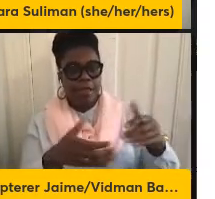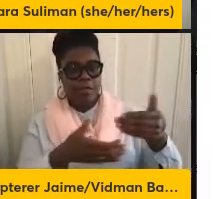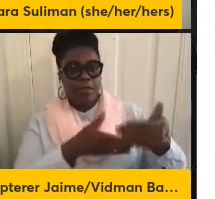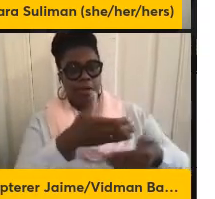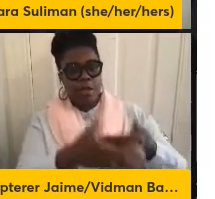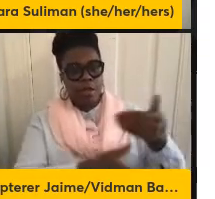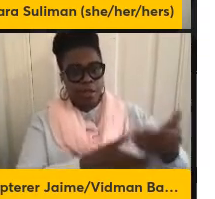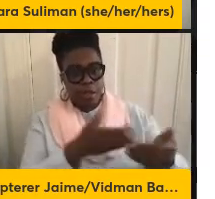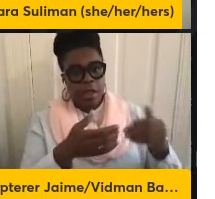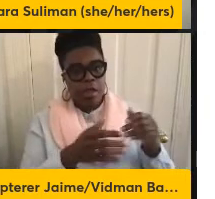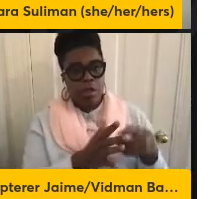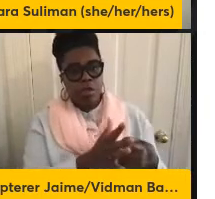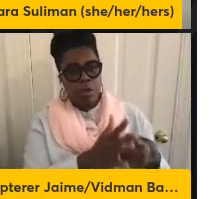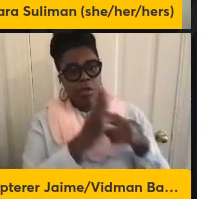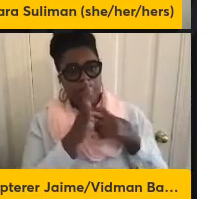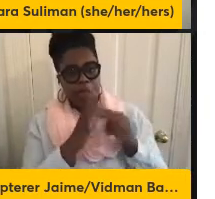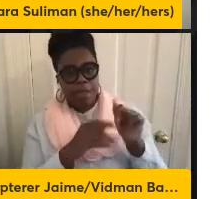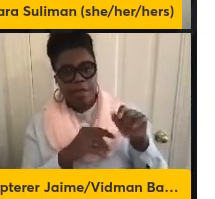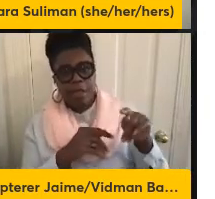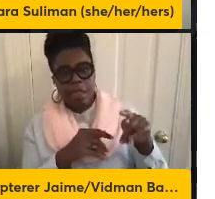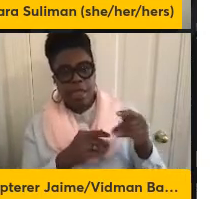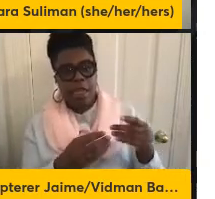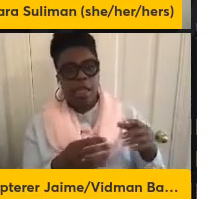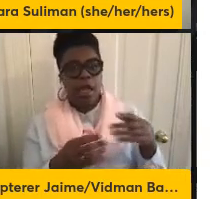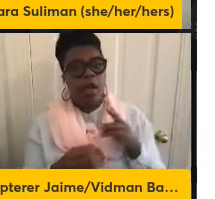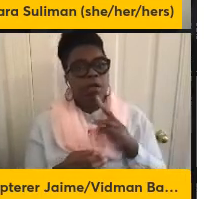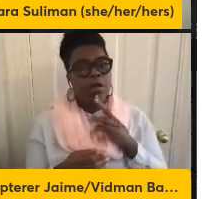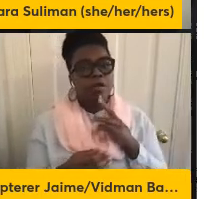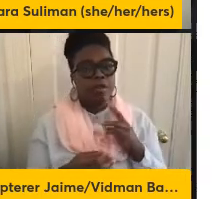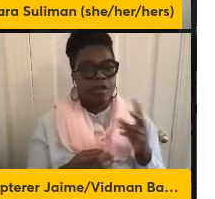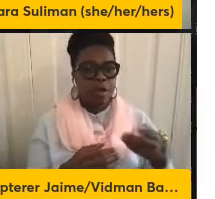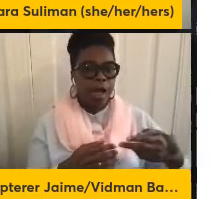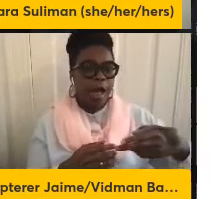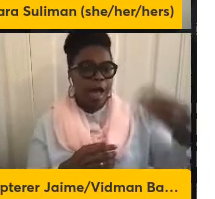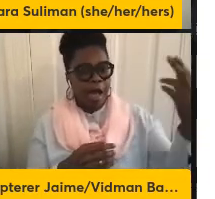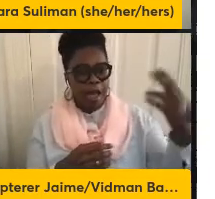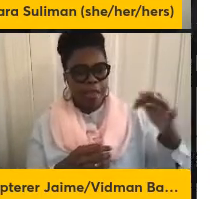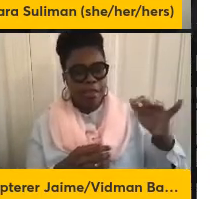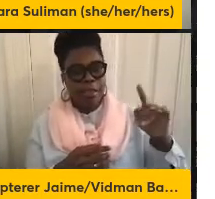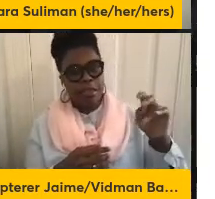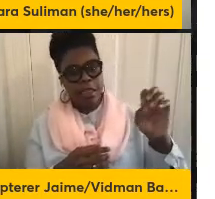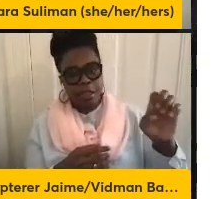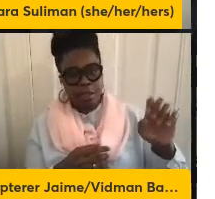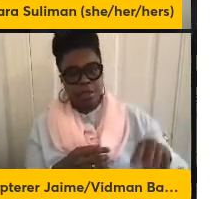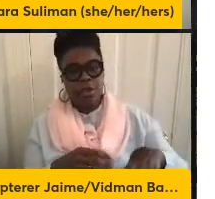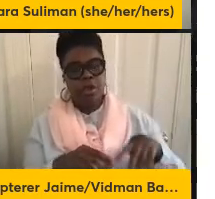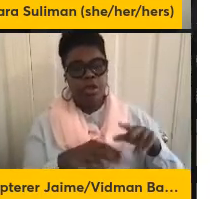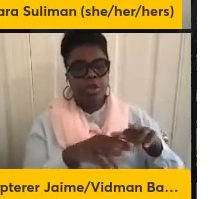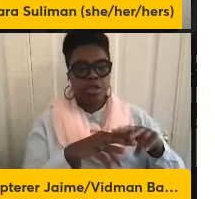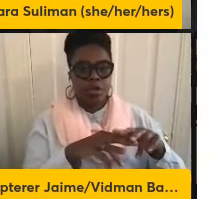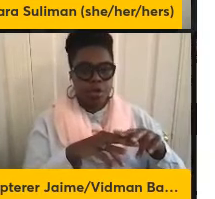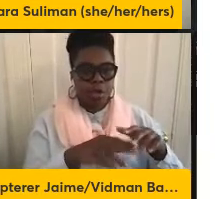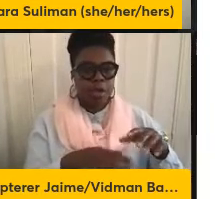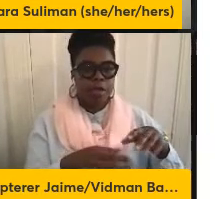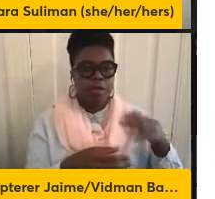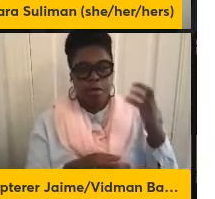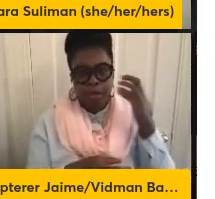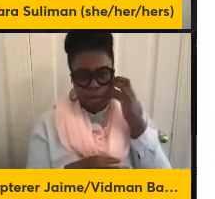requires ATP hydrolysis to maintain a high extracellular sodium concentration and a high intracellular potassium concentration.